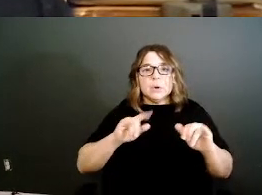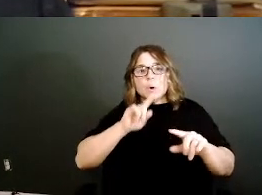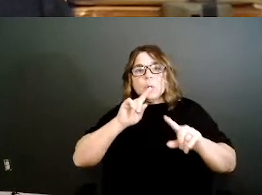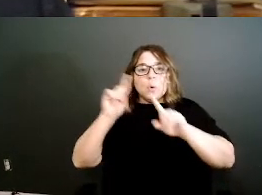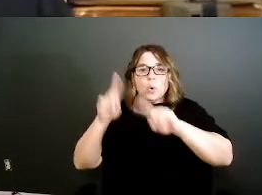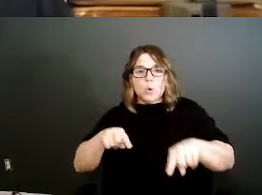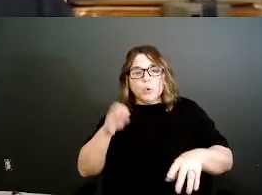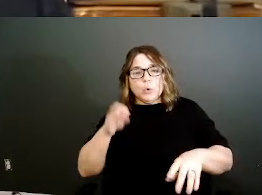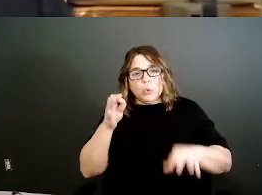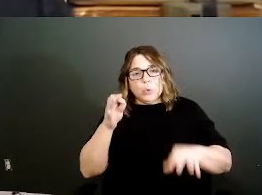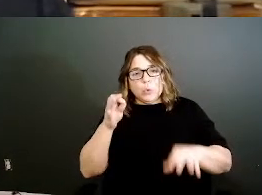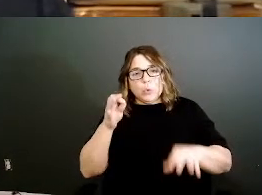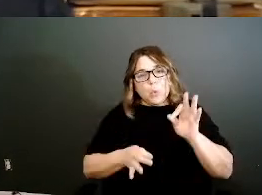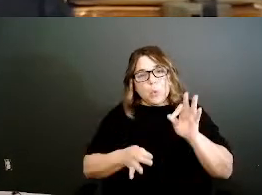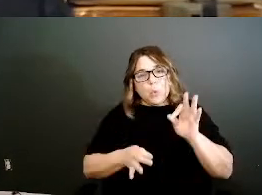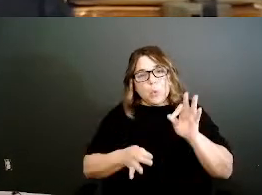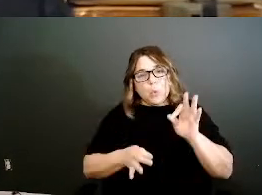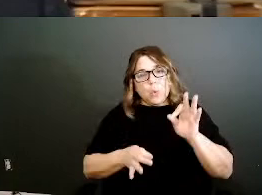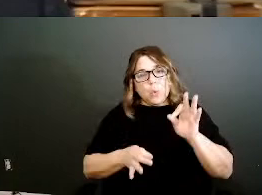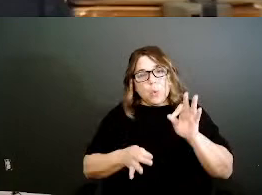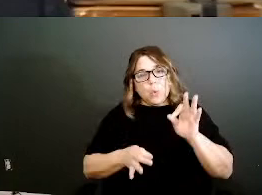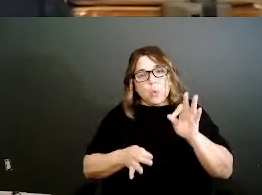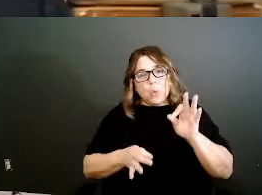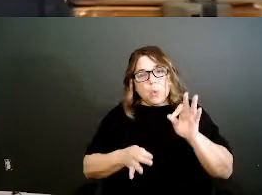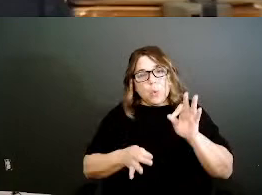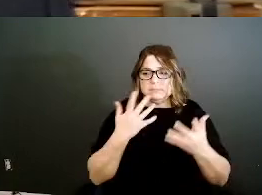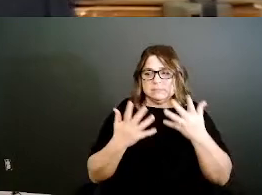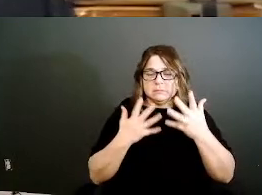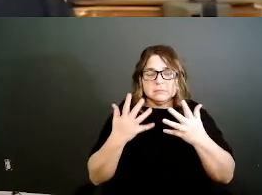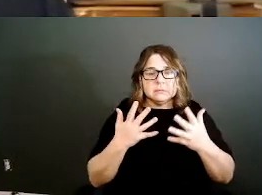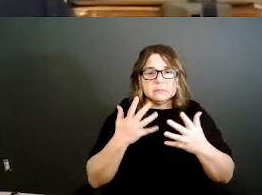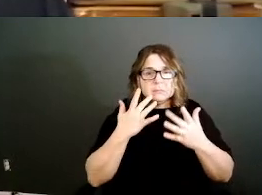AND, SO, WE ARE PASSING THE PROBLEM OF AN UNSUSTAINABLE BUDGET TO THE NEXT COUNCIL.